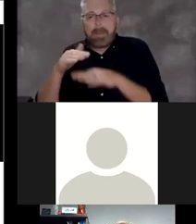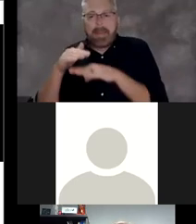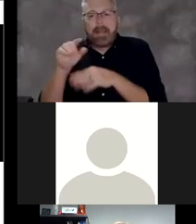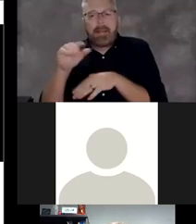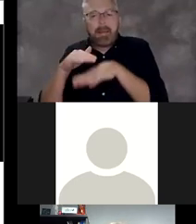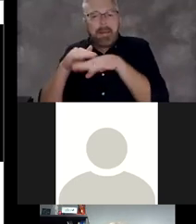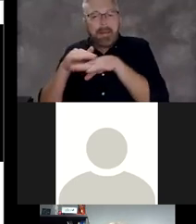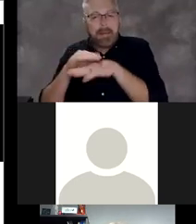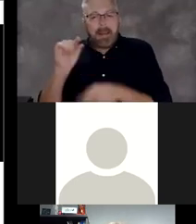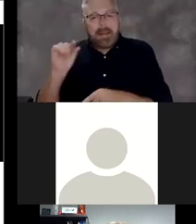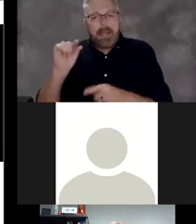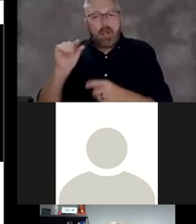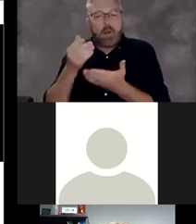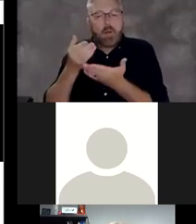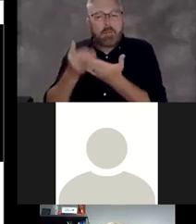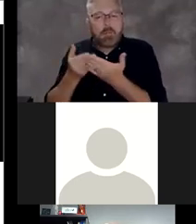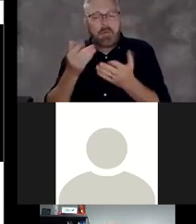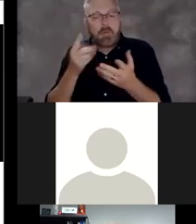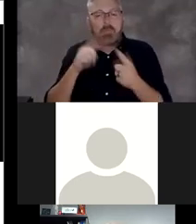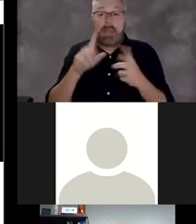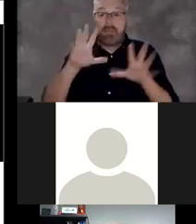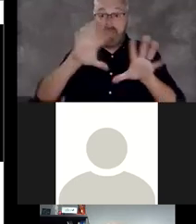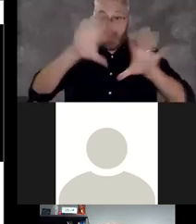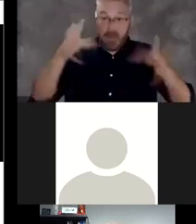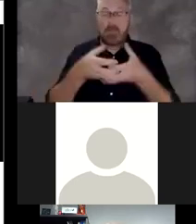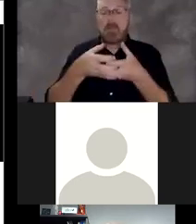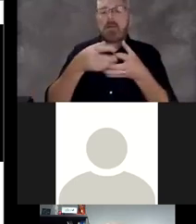BUT THIS IS A PRETTY TYPICAL OF THESE SITUATIONS WHERE YOU HAVE